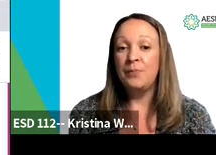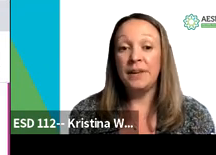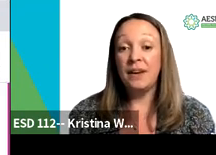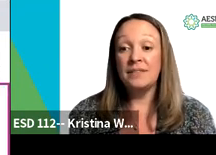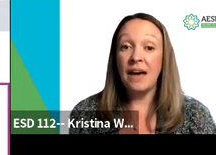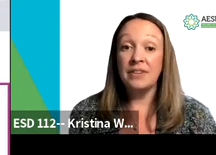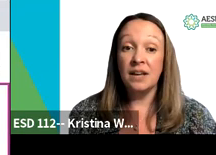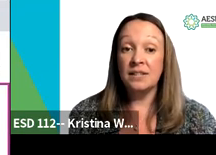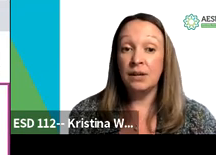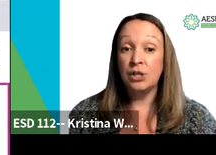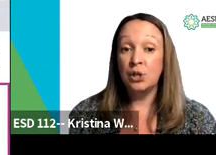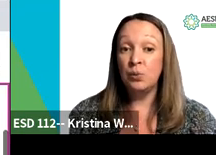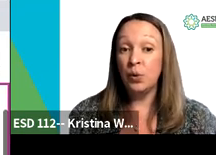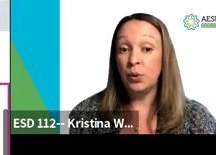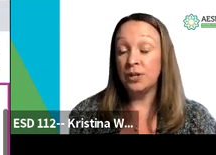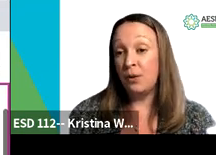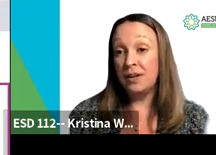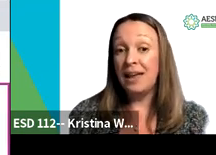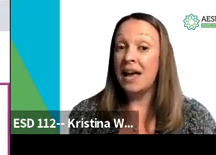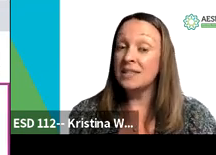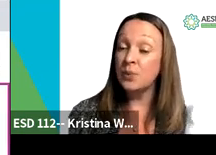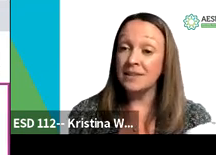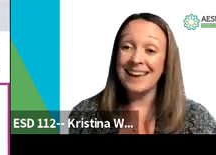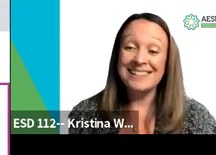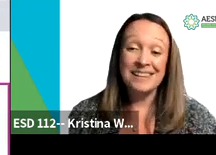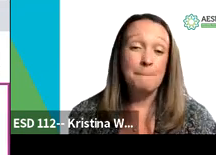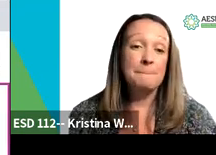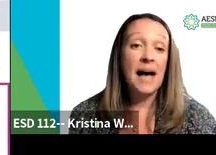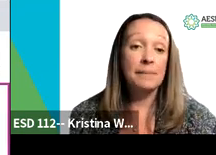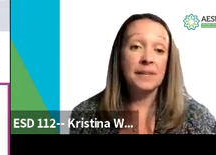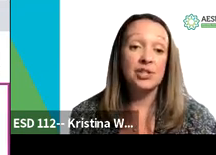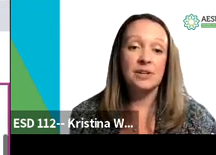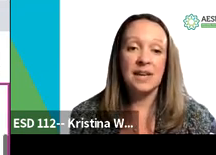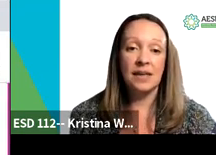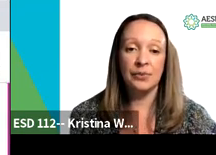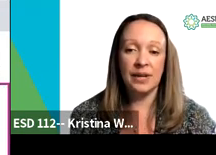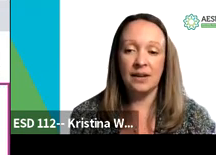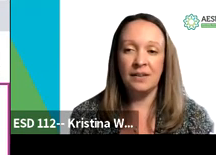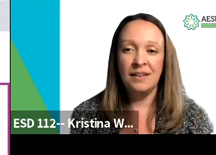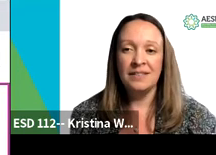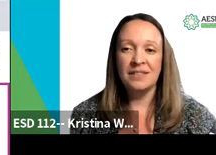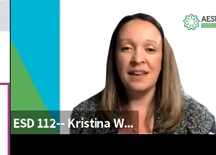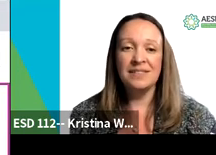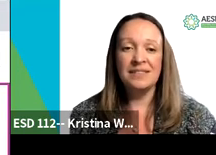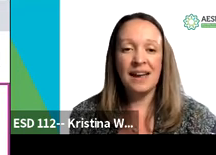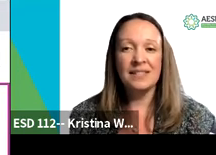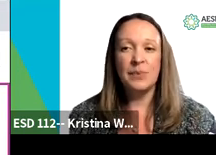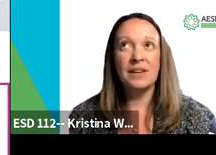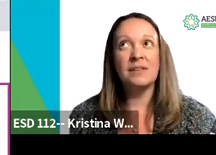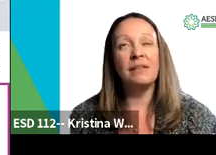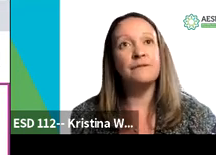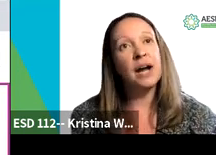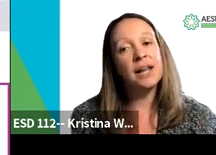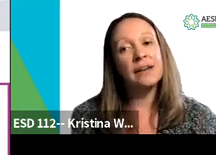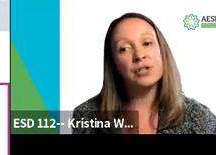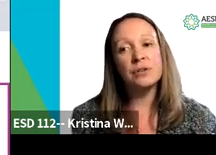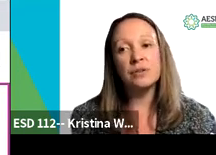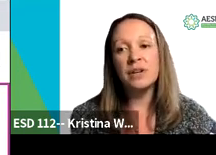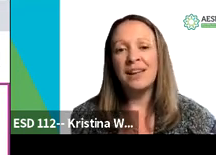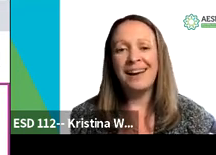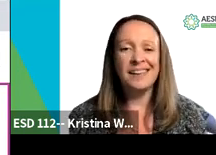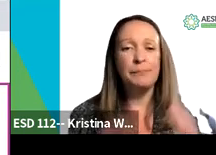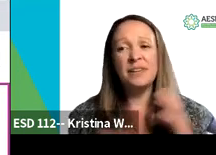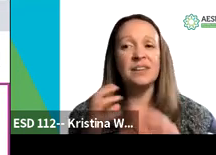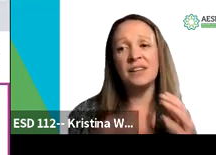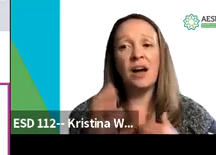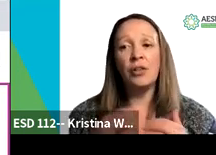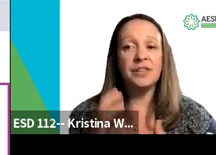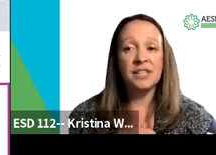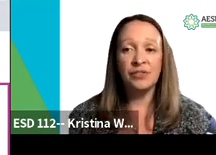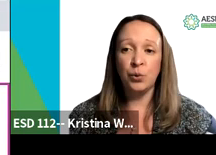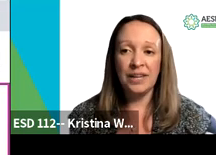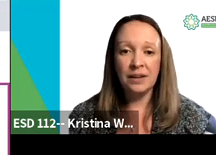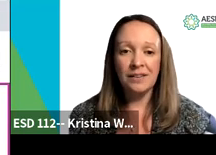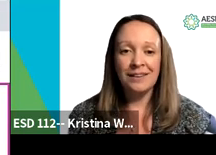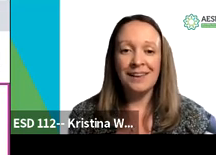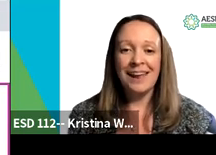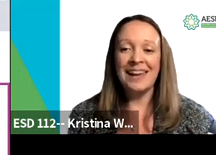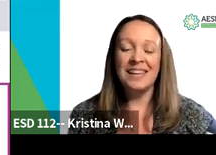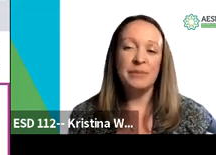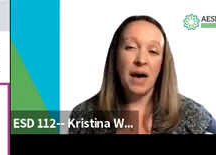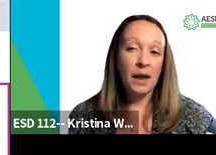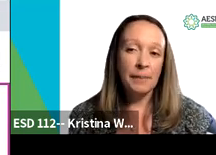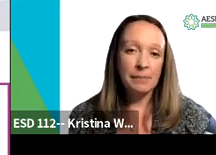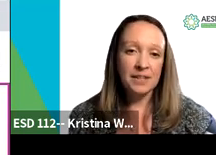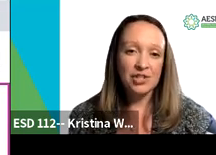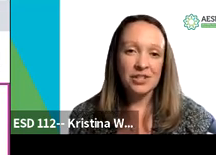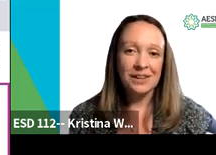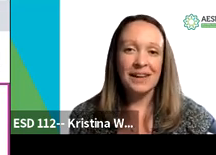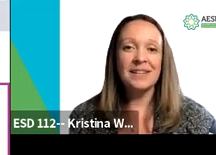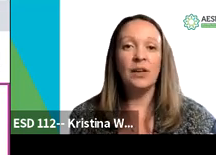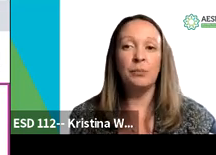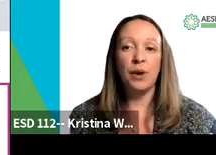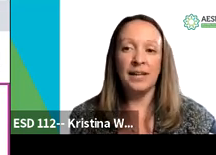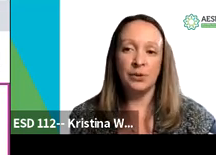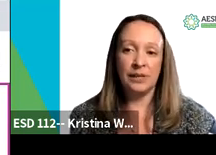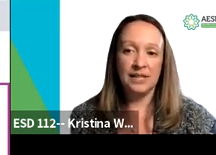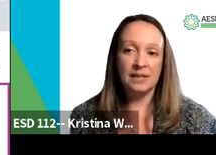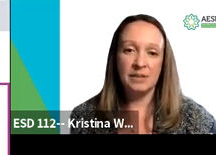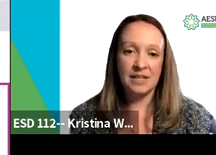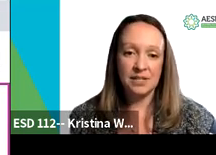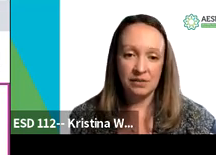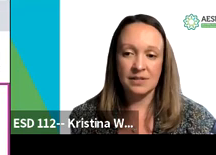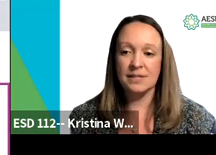ESD 112-- Kristina Wambold: Because they haven't done. Day two or day one, as well as I didn't publish date three. So that's nice because on a Friday afternoon I can build in all the things for the week and keep them unpublished until I'm ready to release them to my students